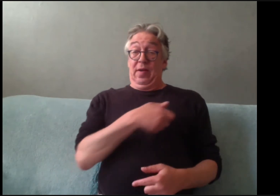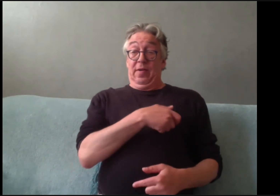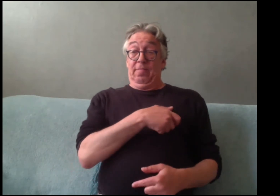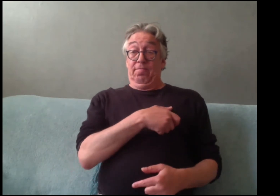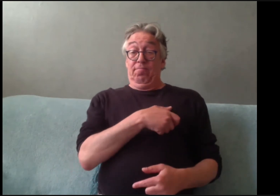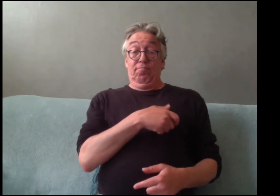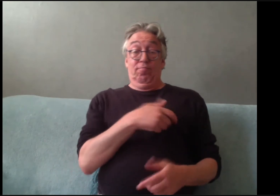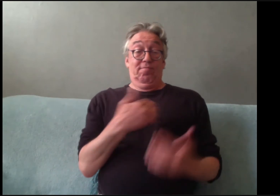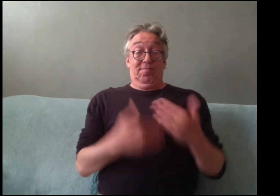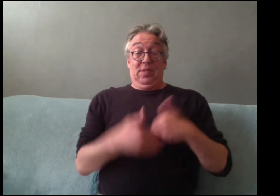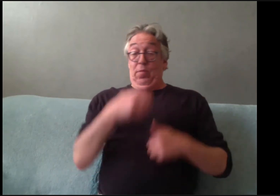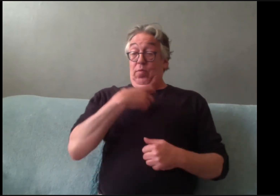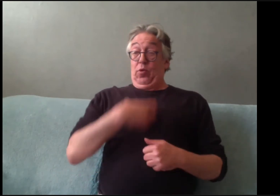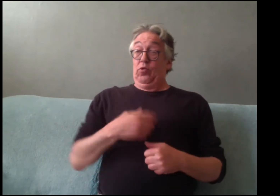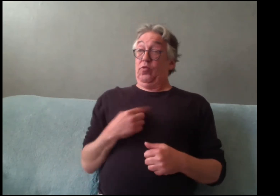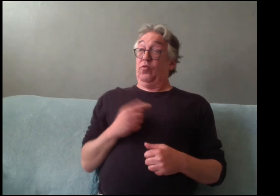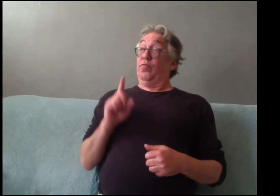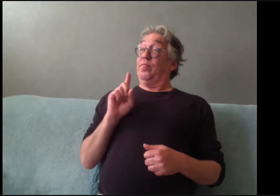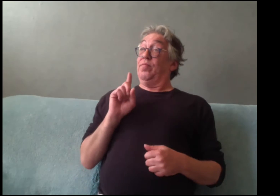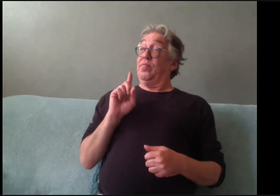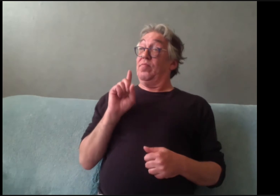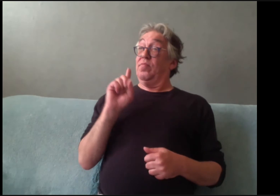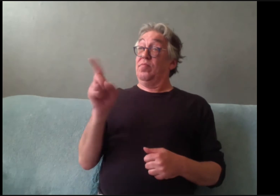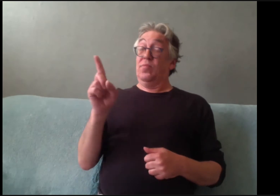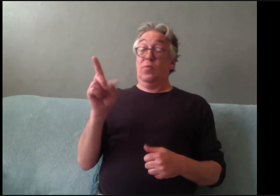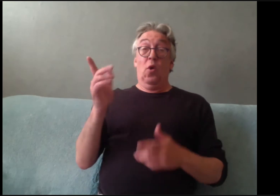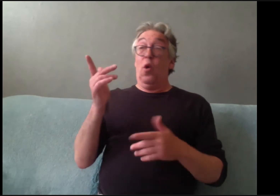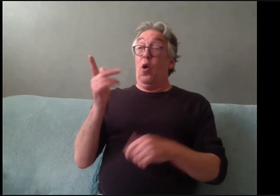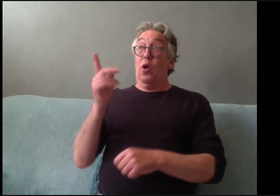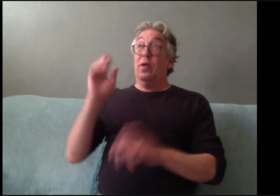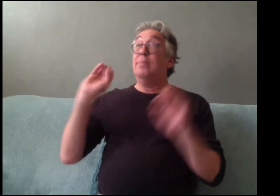in hospitals and in the resuscitation rooms.